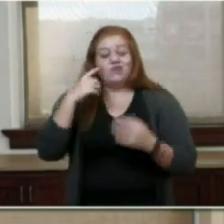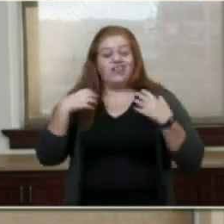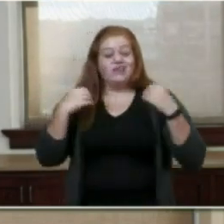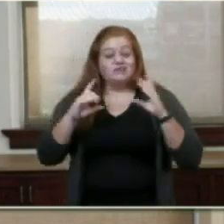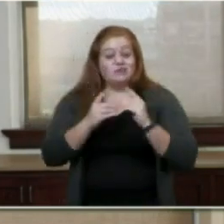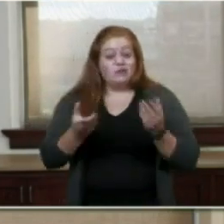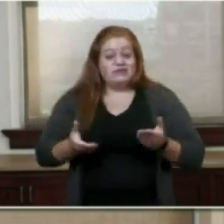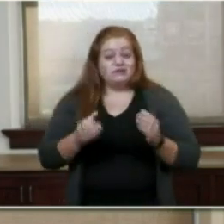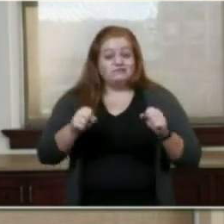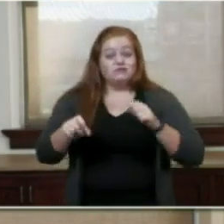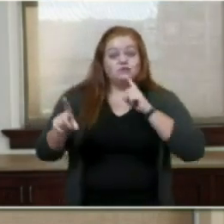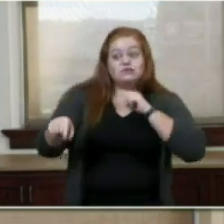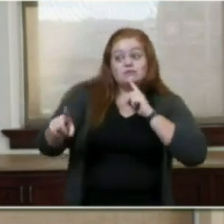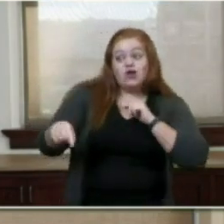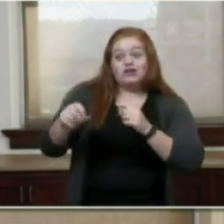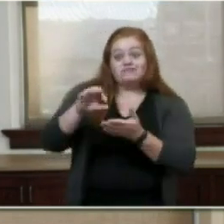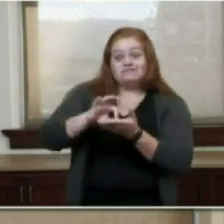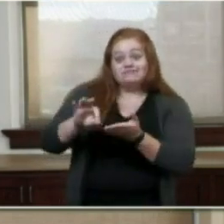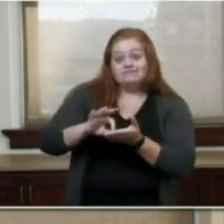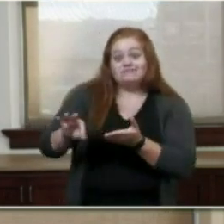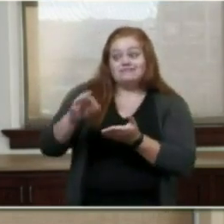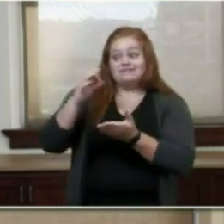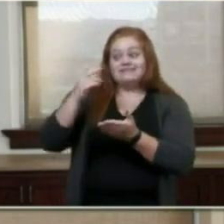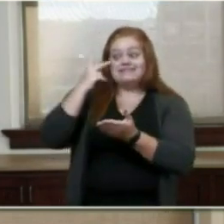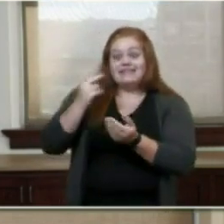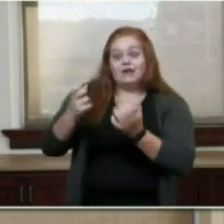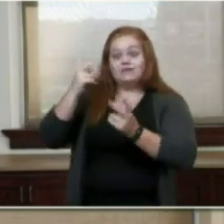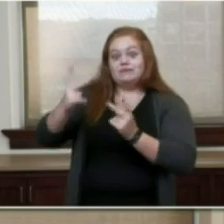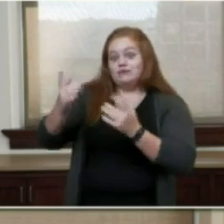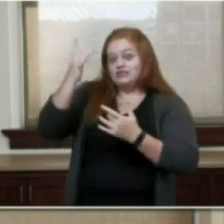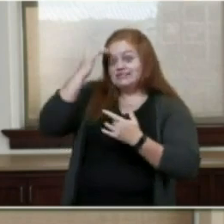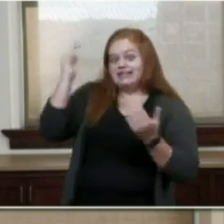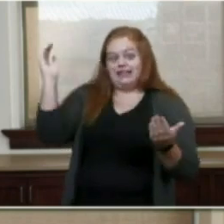respond to cases and limit the spread in our community and keep us all safe.